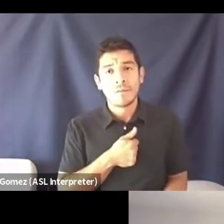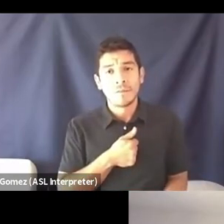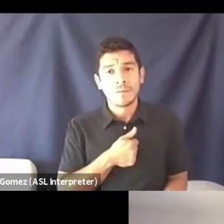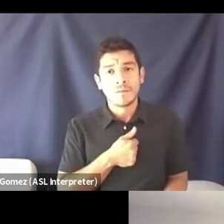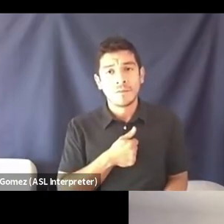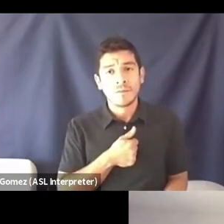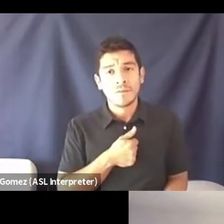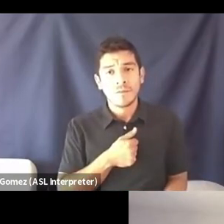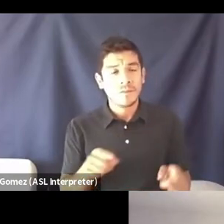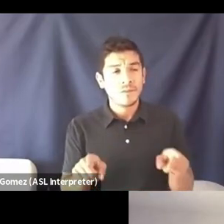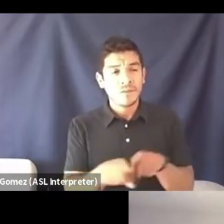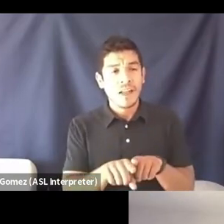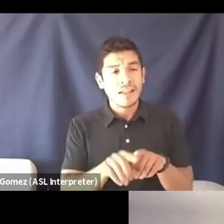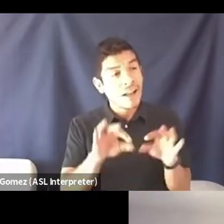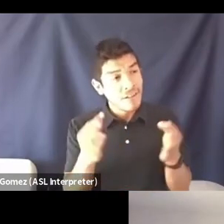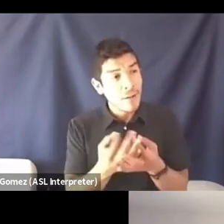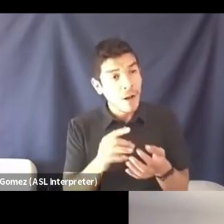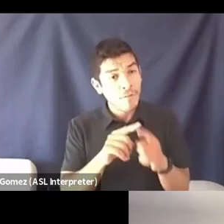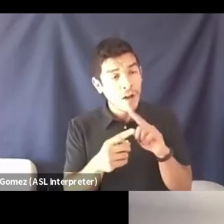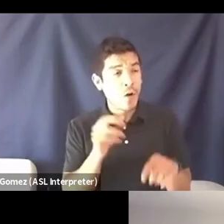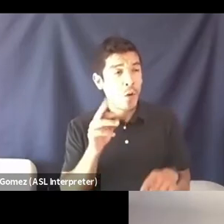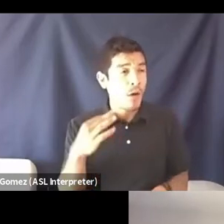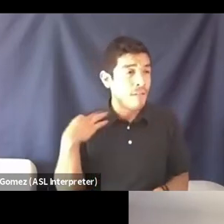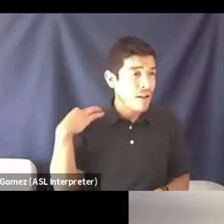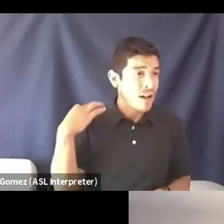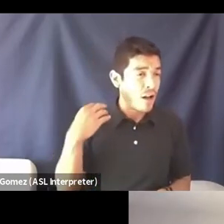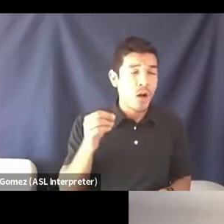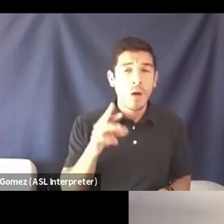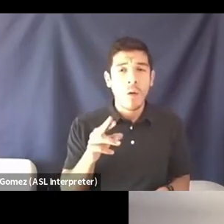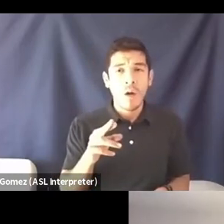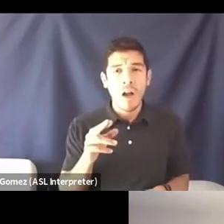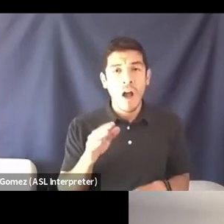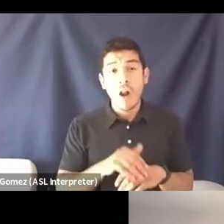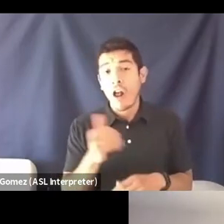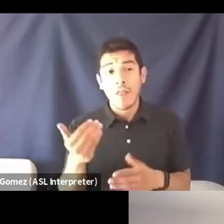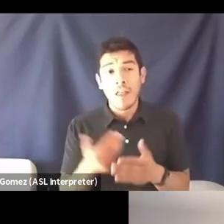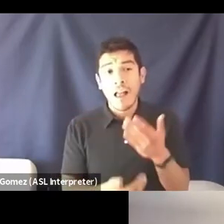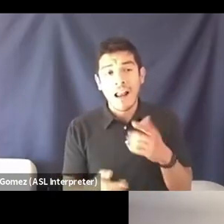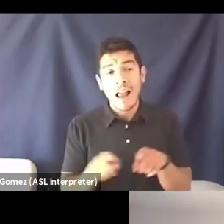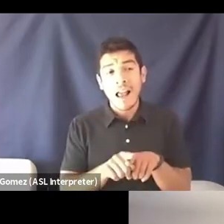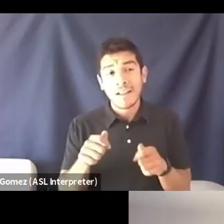As the family friend or volunteer or just on the other hand, as a filmmaker. I was trying